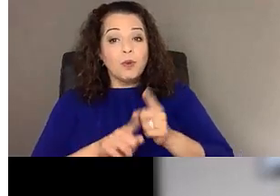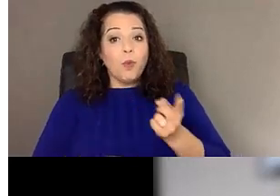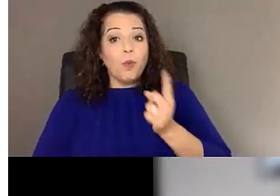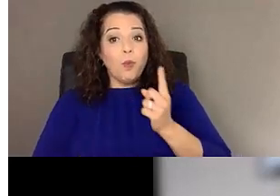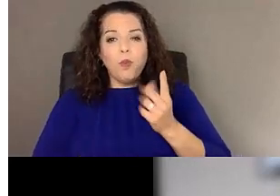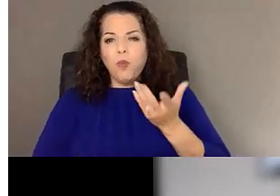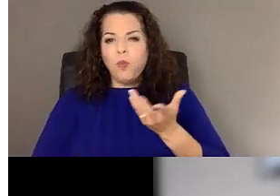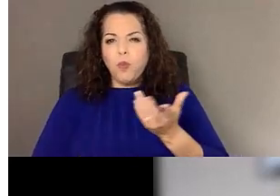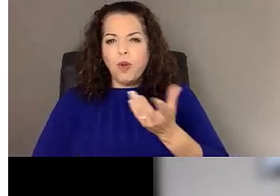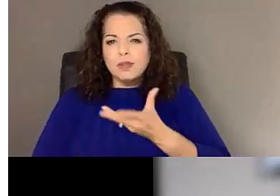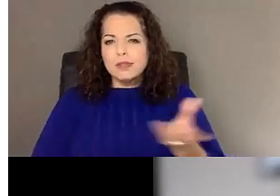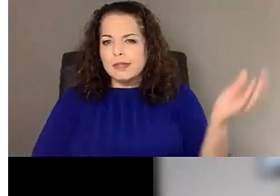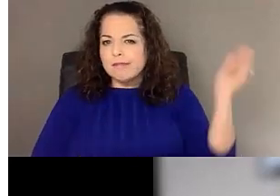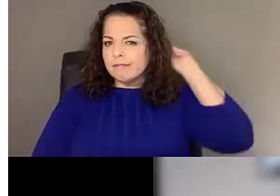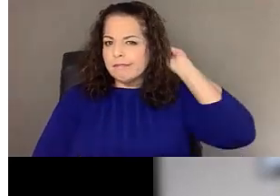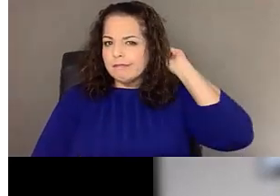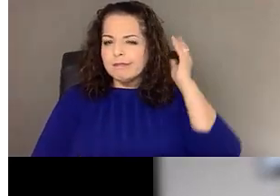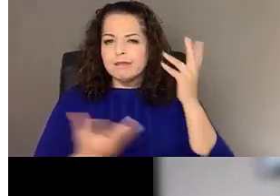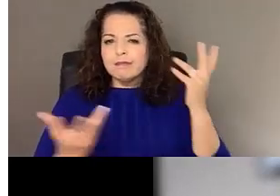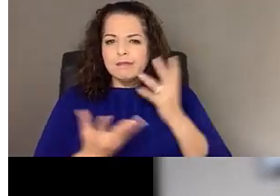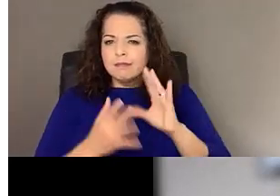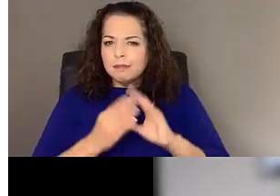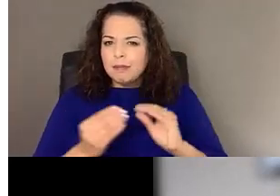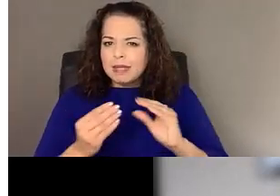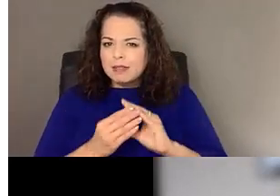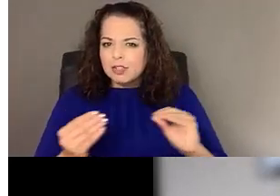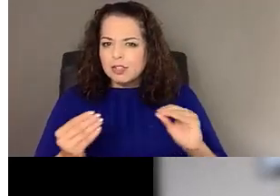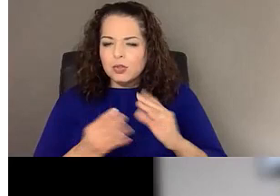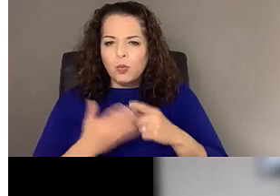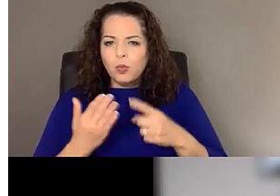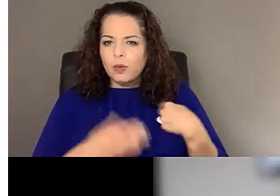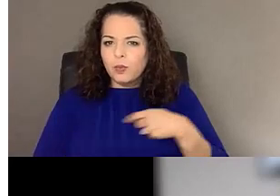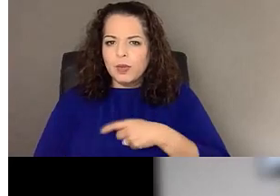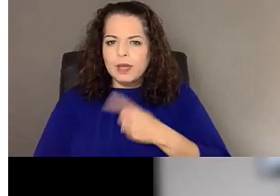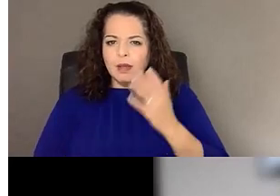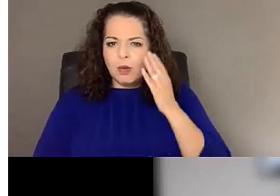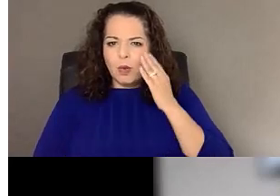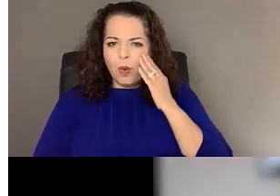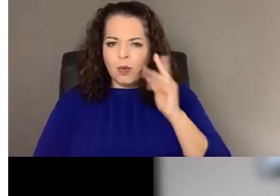What do we, as people interested in knowledge translation want to--